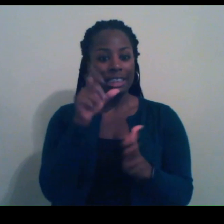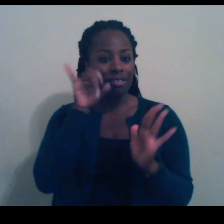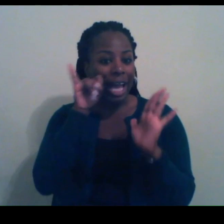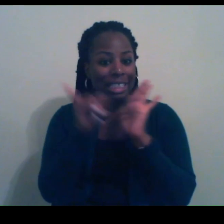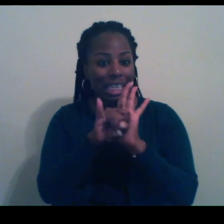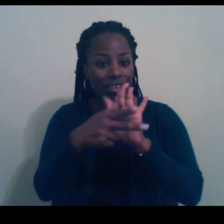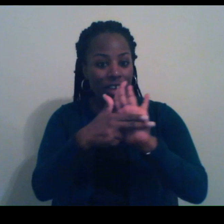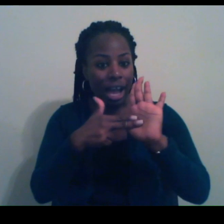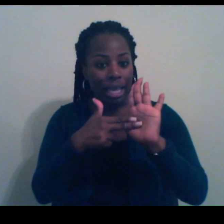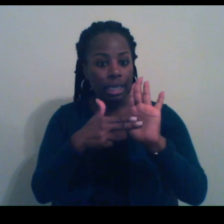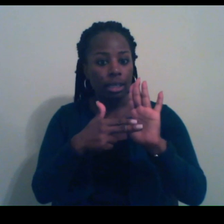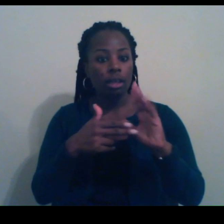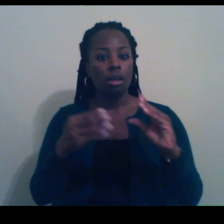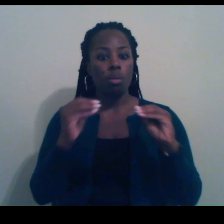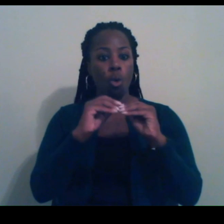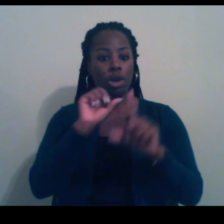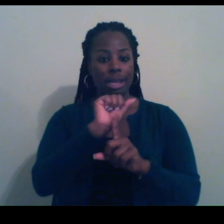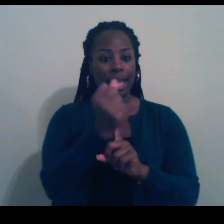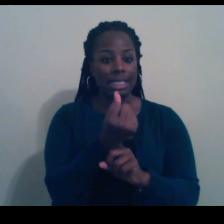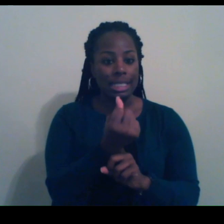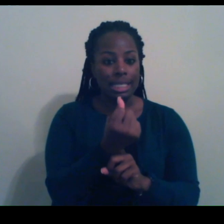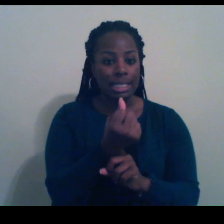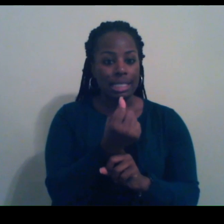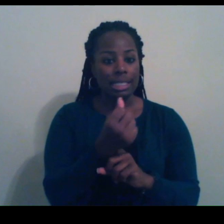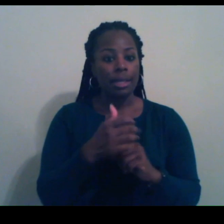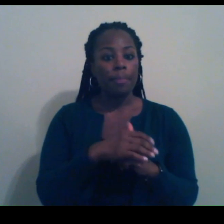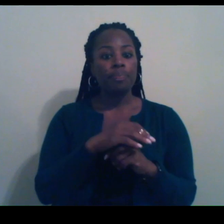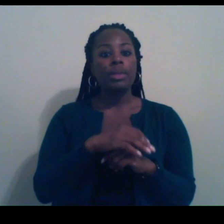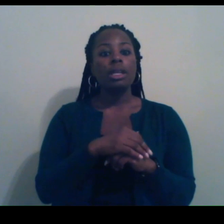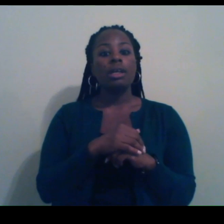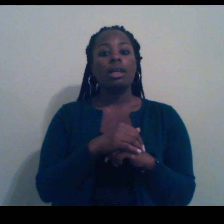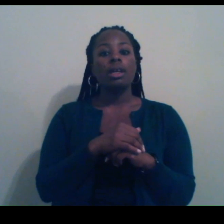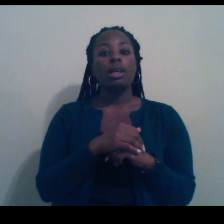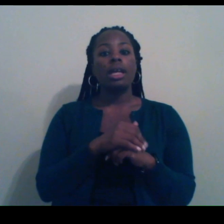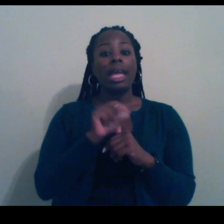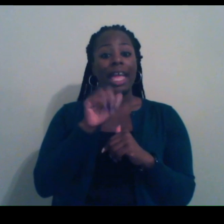more cases it will mean our health officials are doing their job in a large